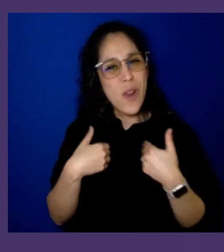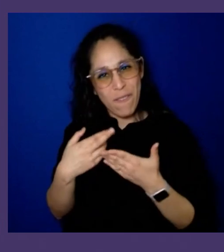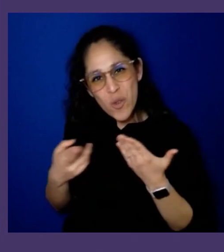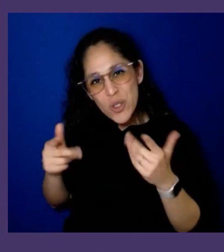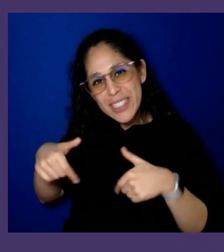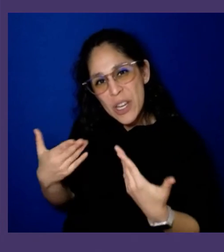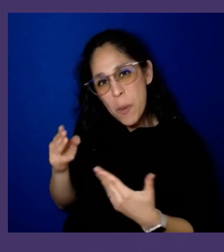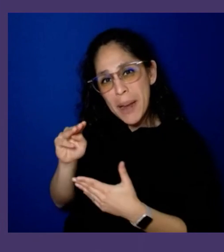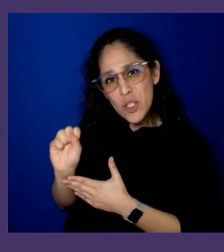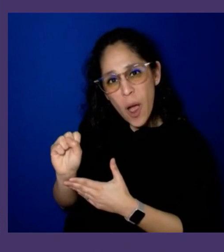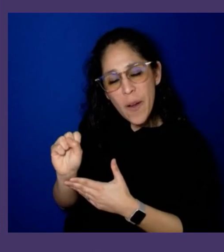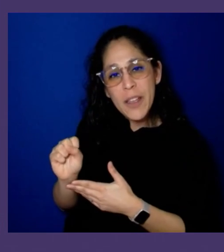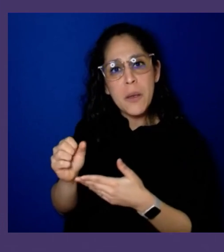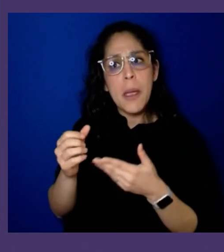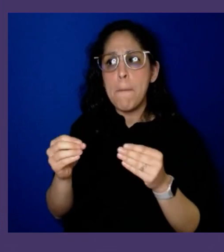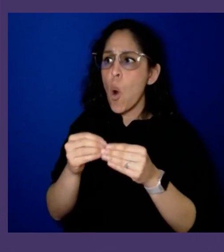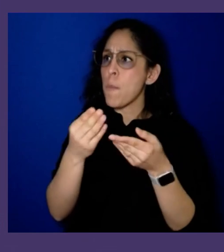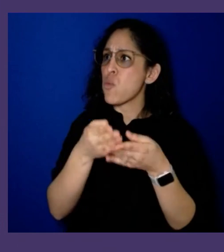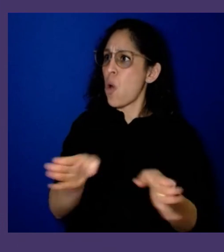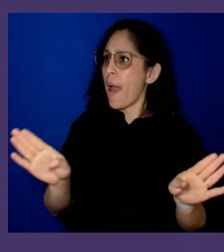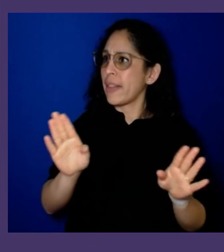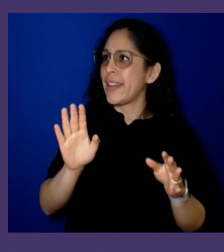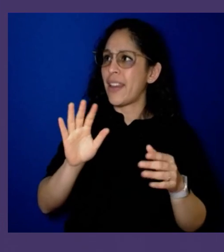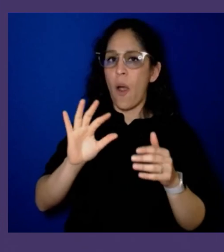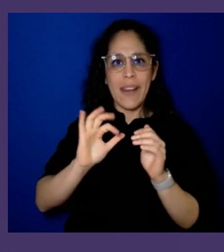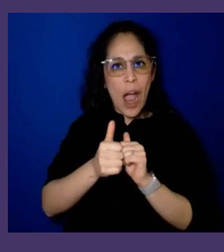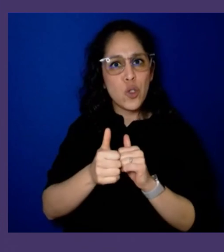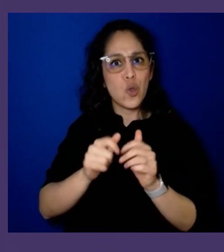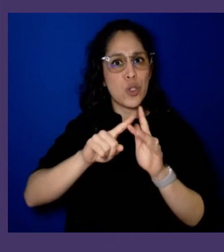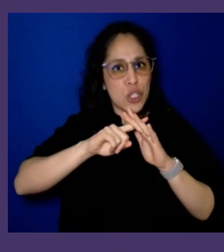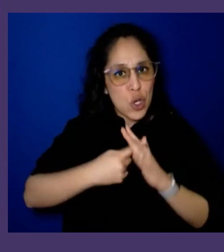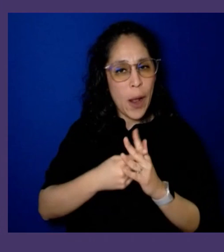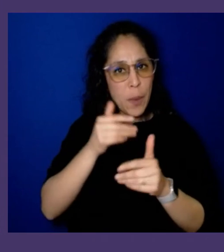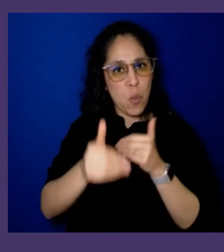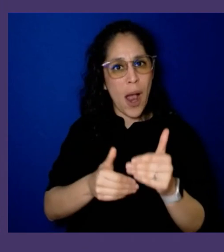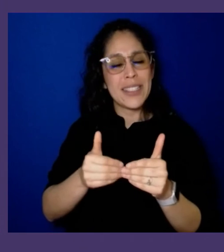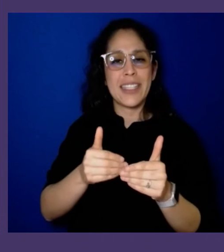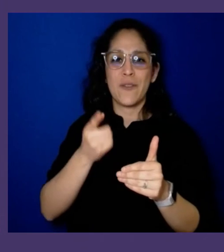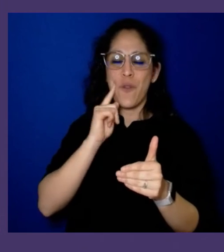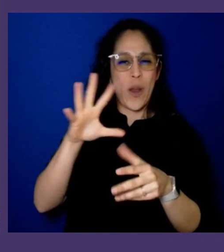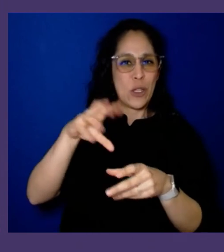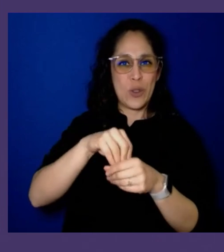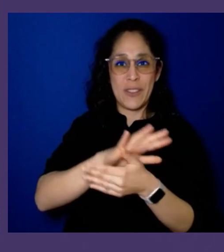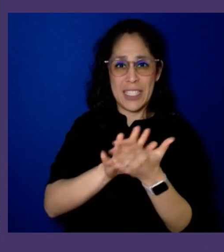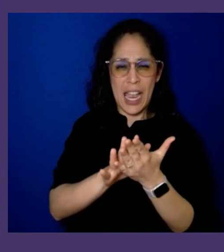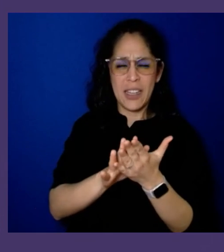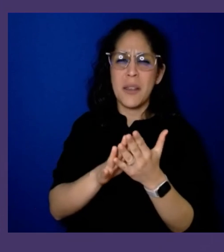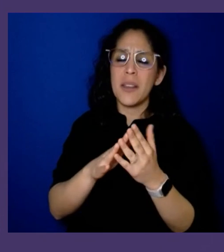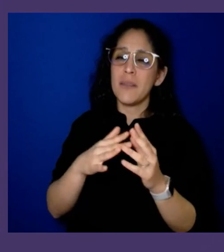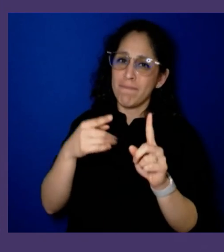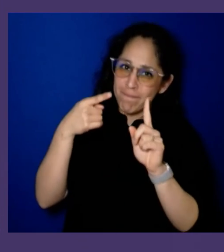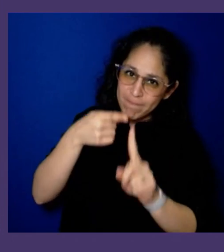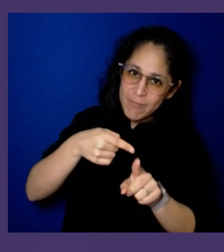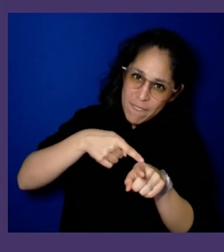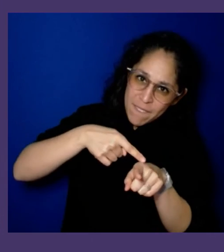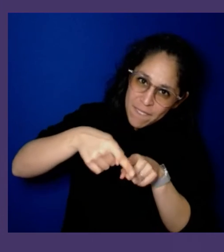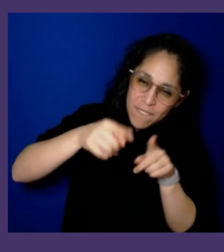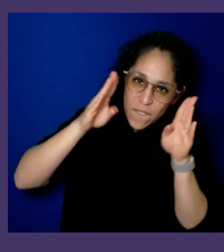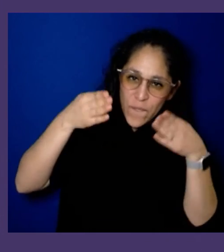how to start doing inclusive design specifically with a focus on cognitive demands and cognition.